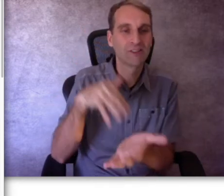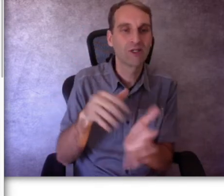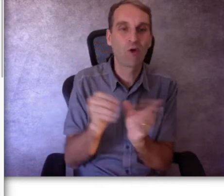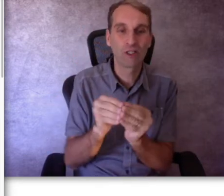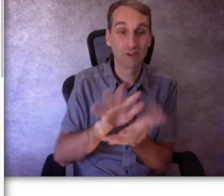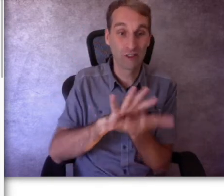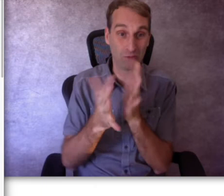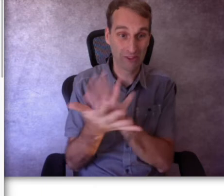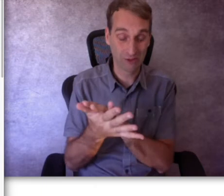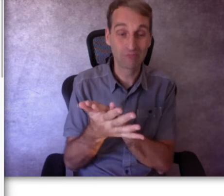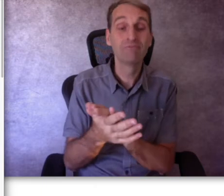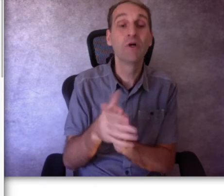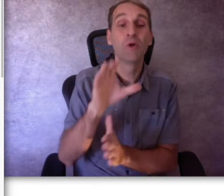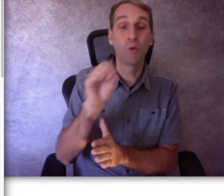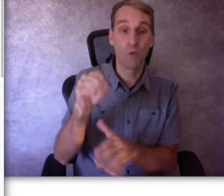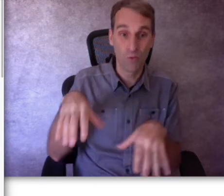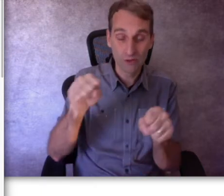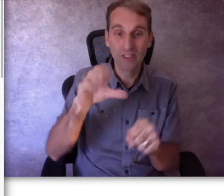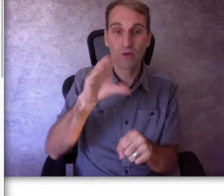Deaf Studies Conference: Transformations in 2018,